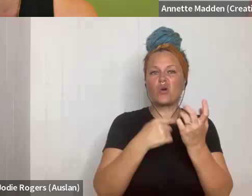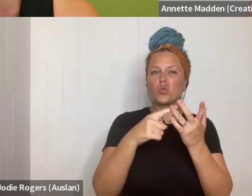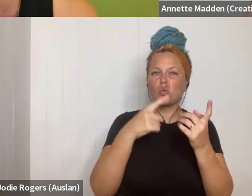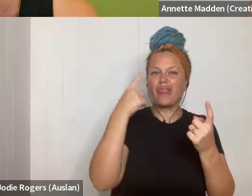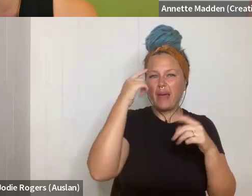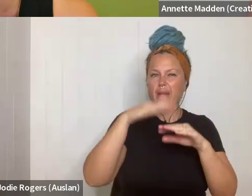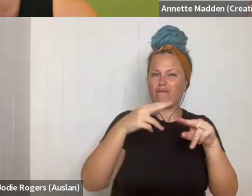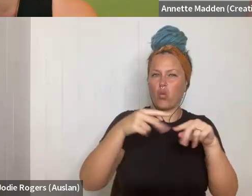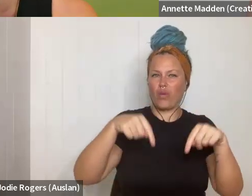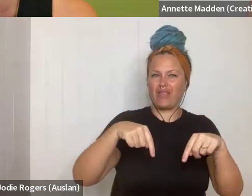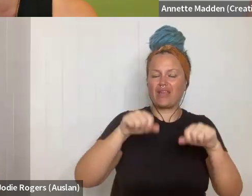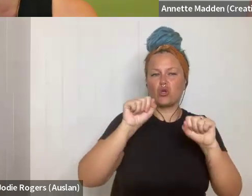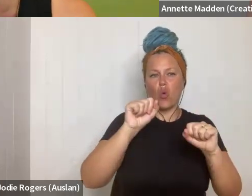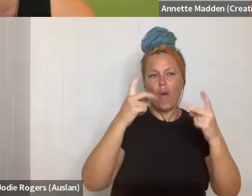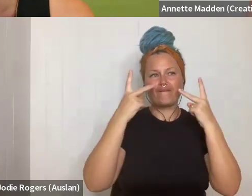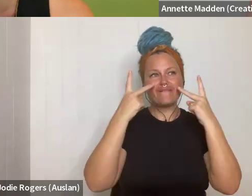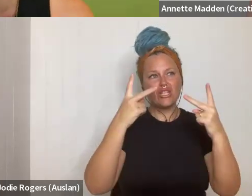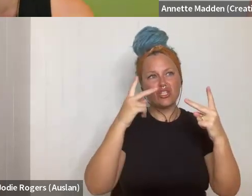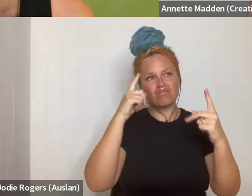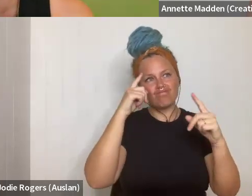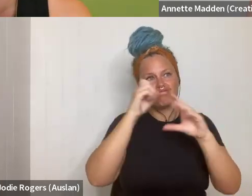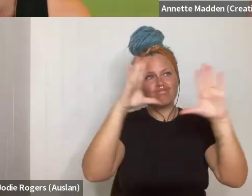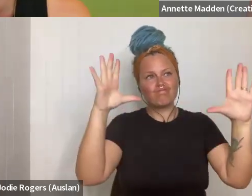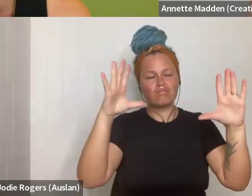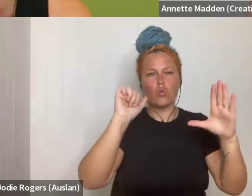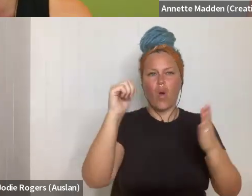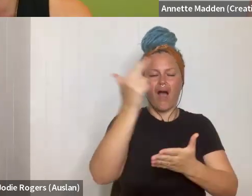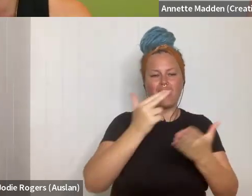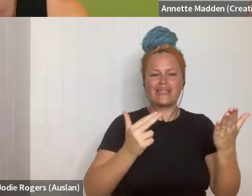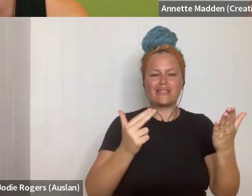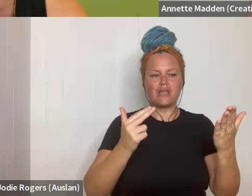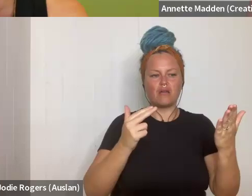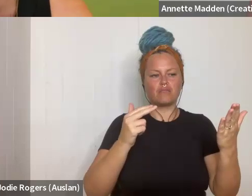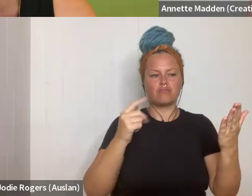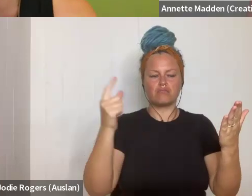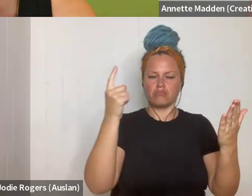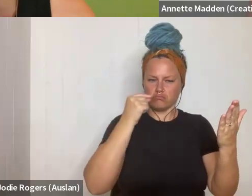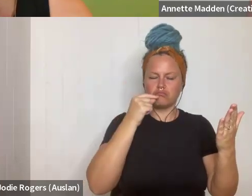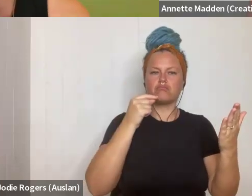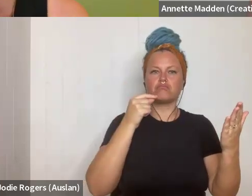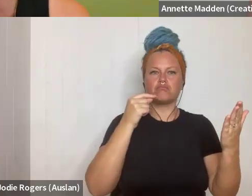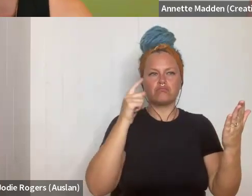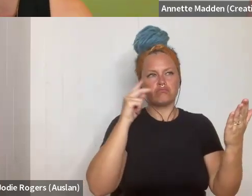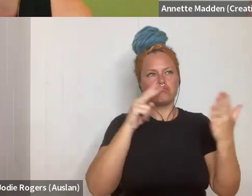support. Things to consider within this would be